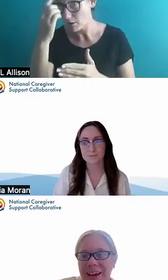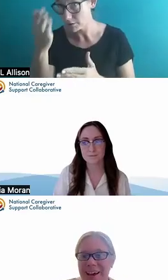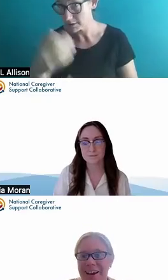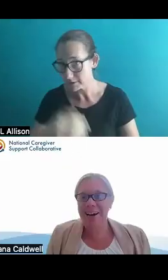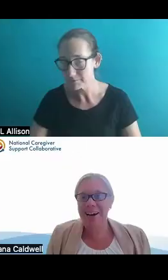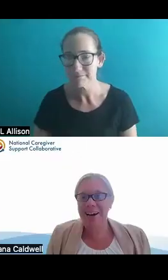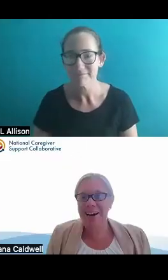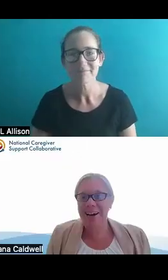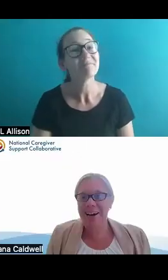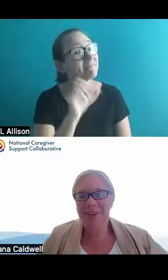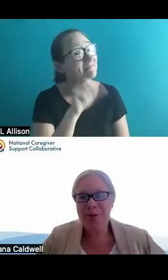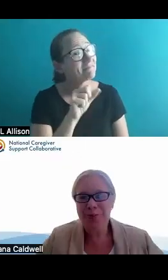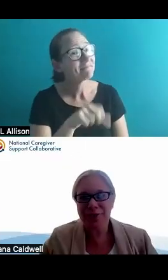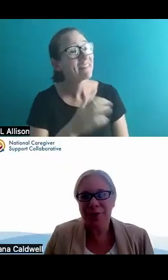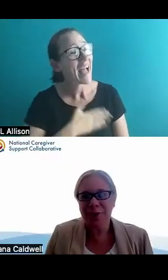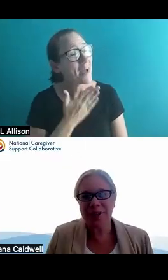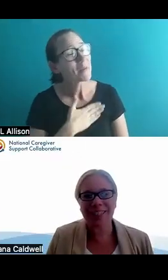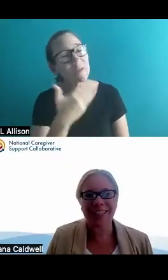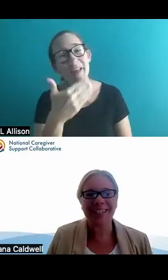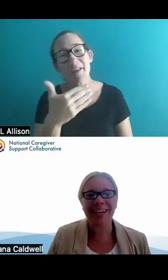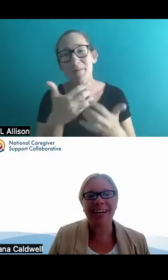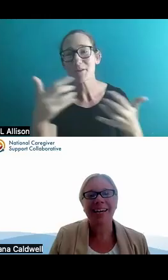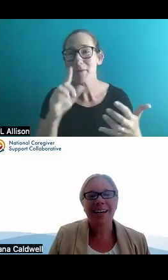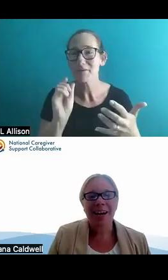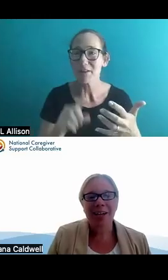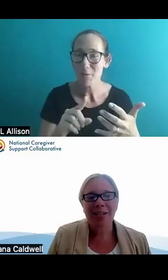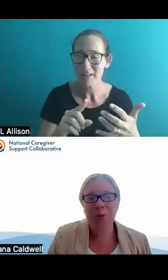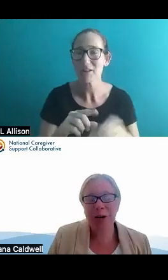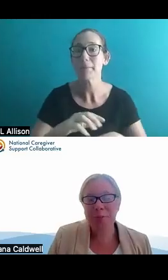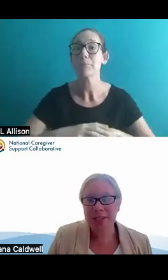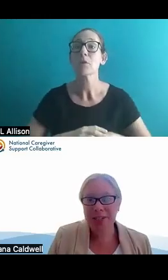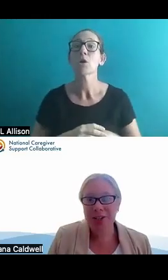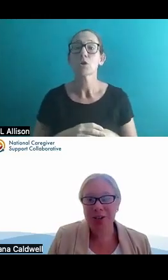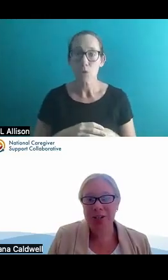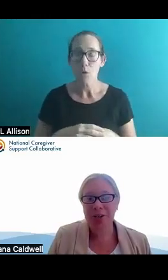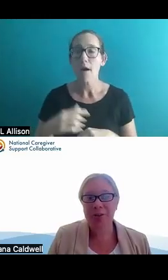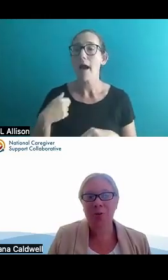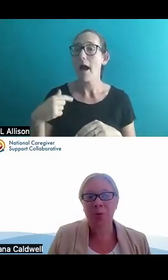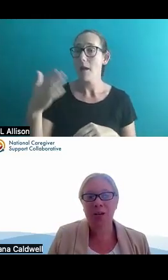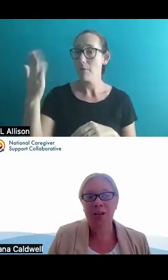Yeah I'd be happy to. Thank you so much for the question Leia. So, I mentioned earlier that we